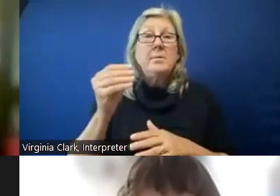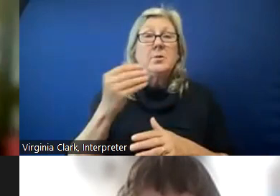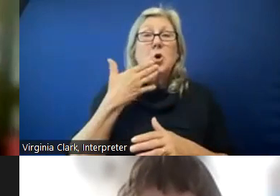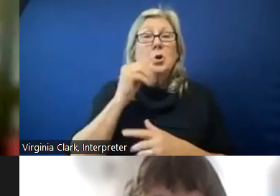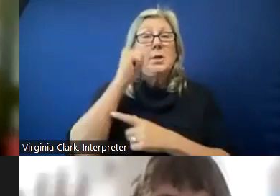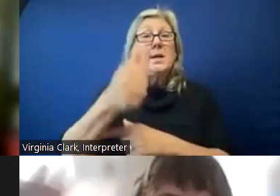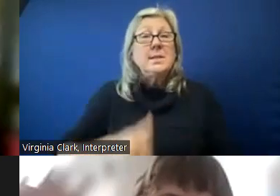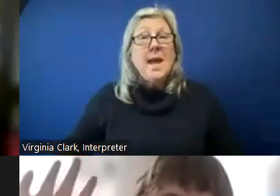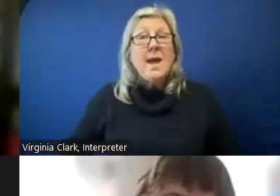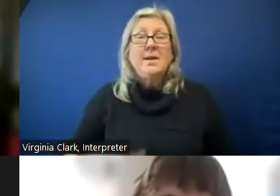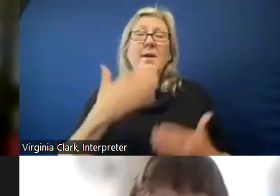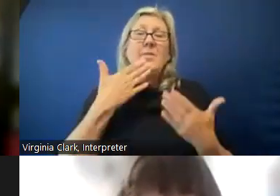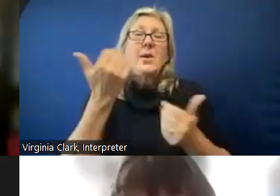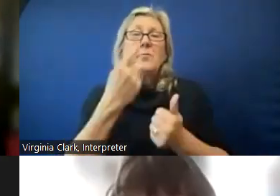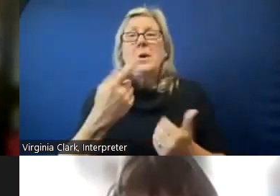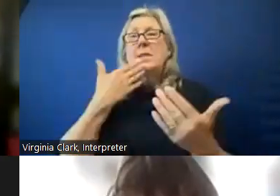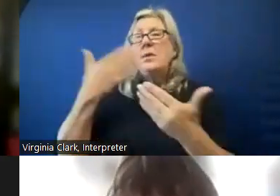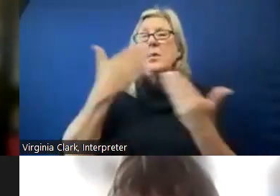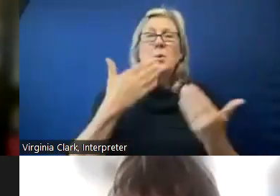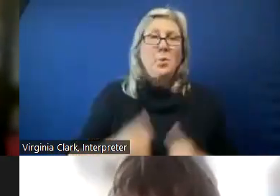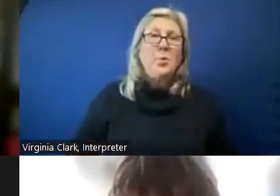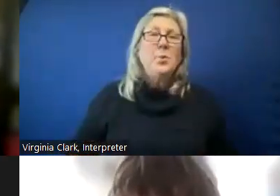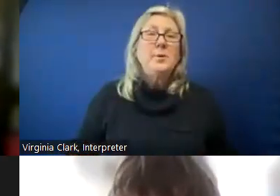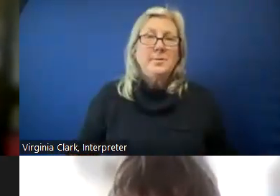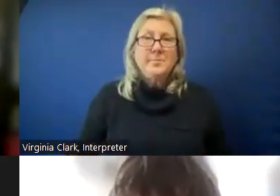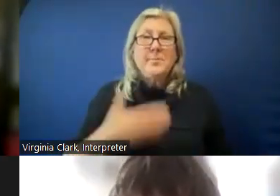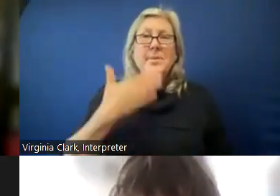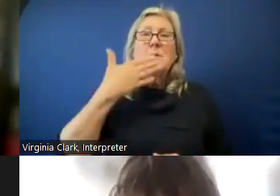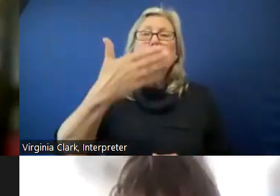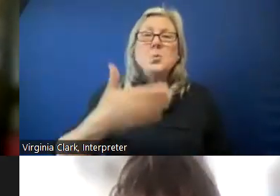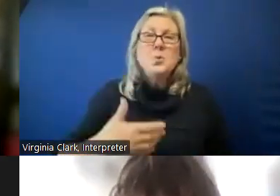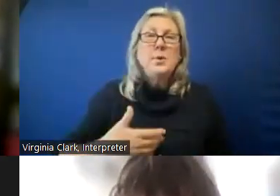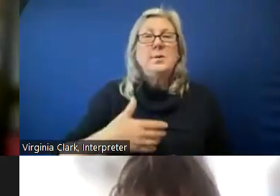Thank you, everybody. >> Thank you, everyone. Thank you. >> Thank you.